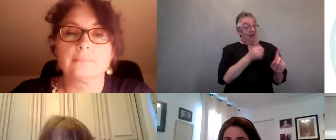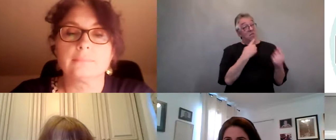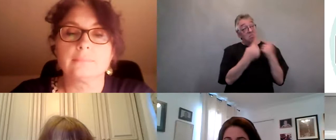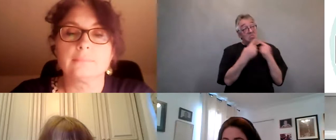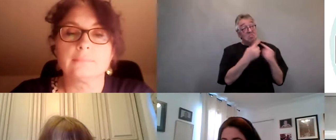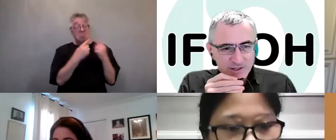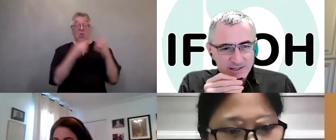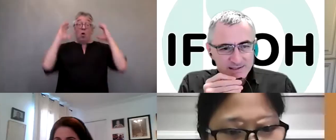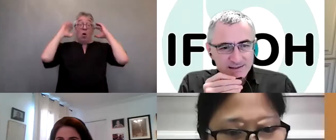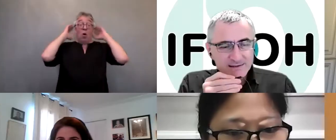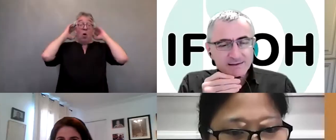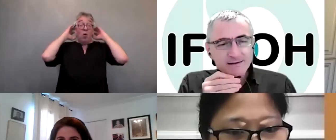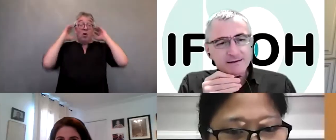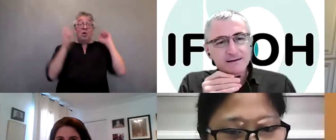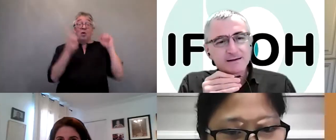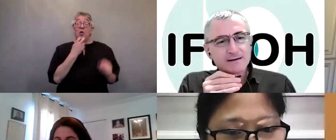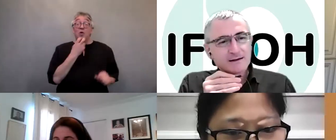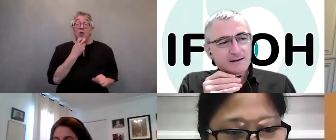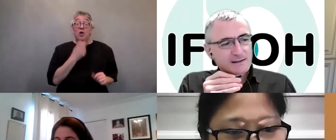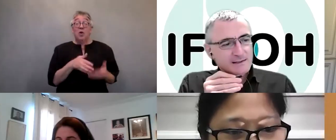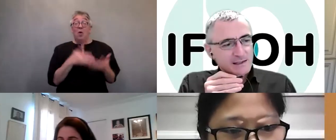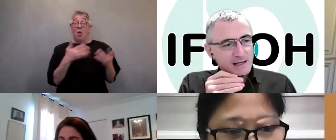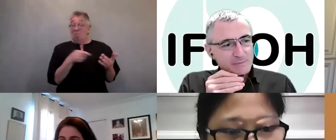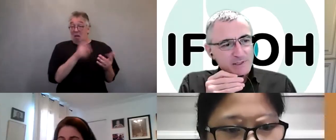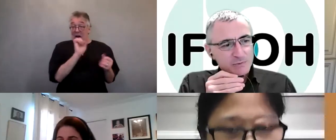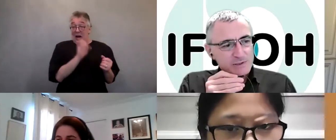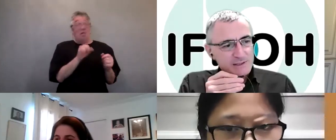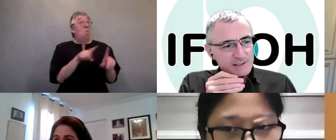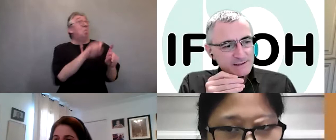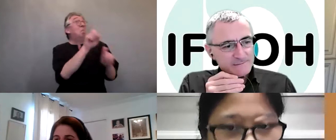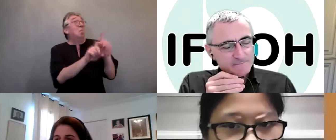researching is needed. Maybe anyone with a cochlear implant can